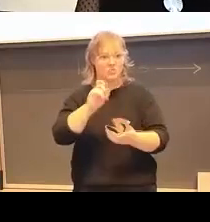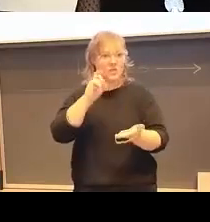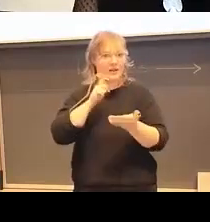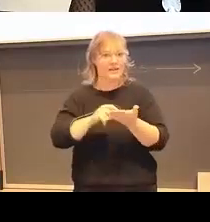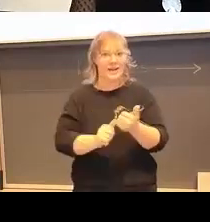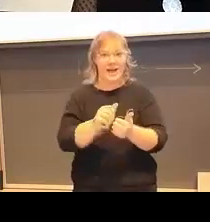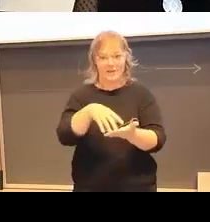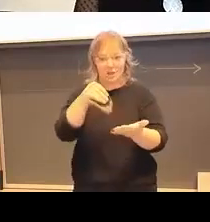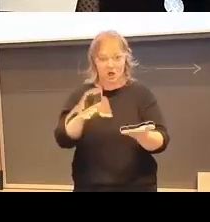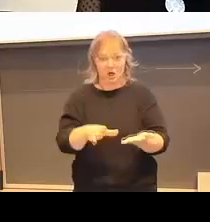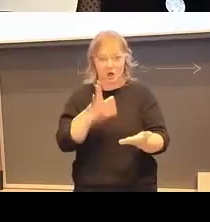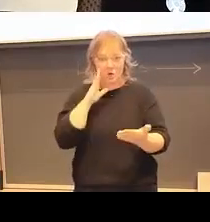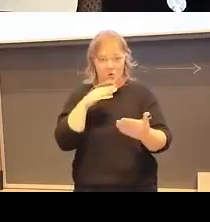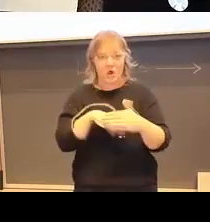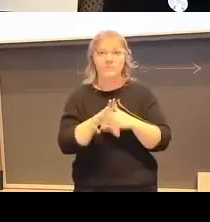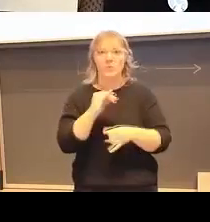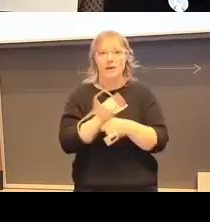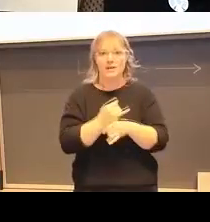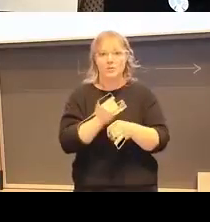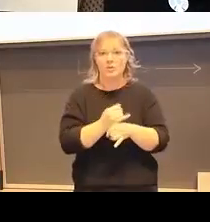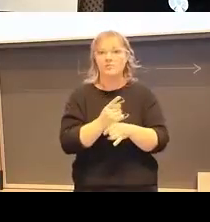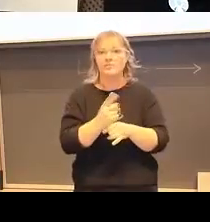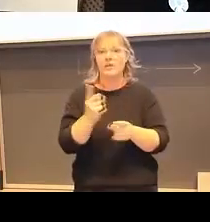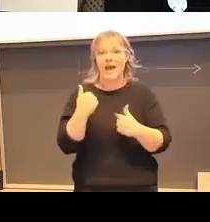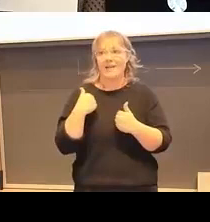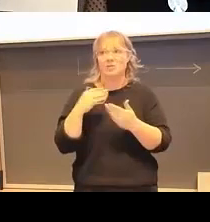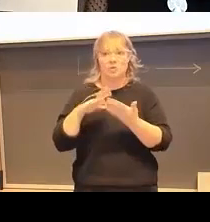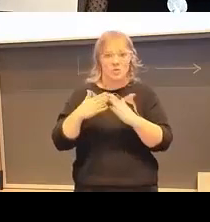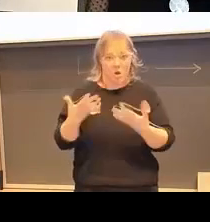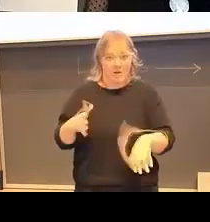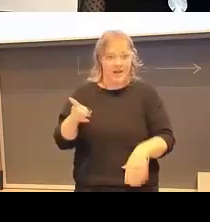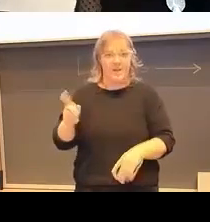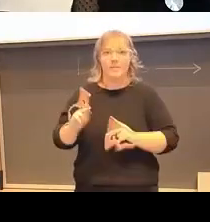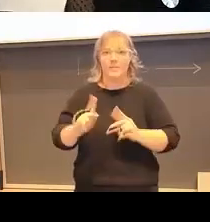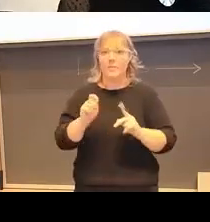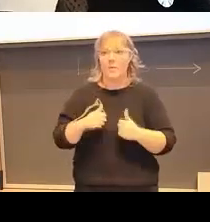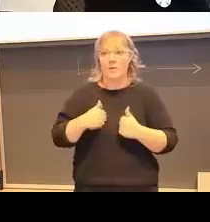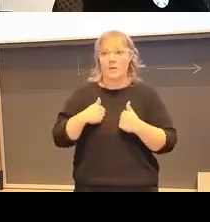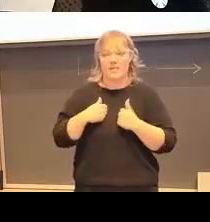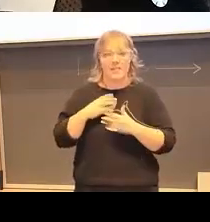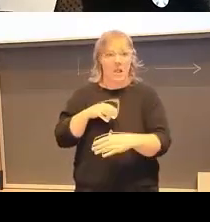that comes to our institution comes with Community those people who in their life may or may not be